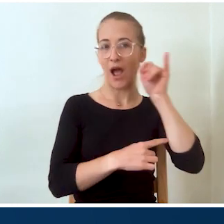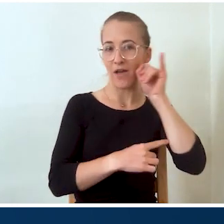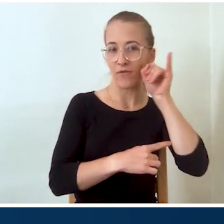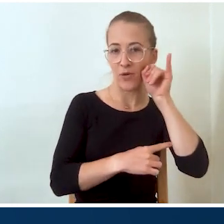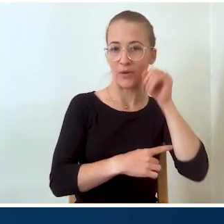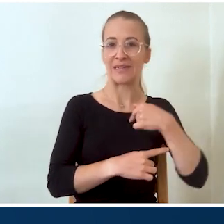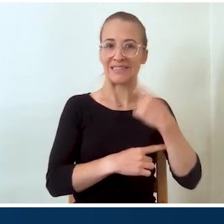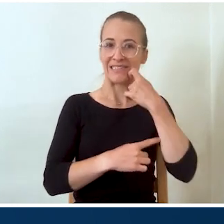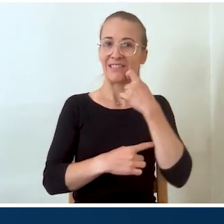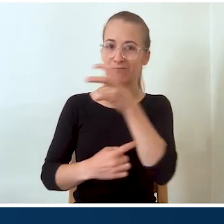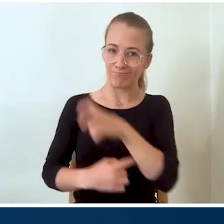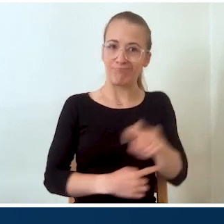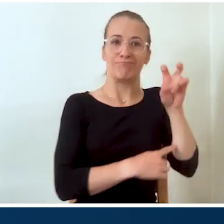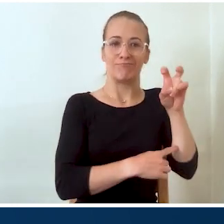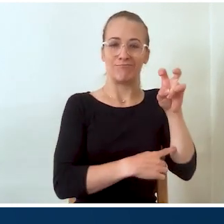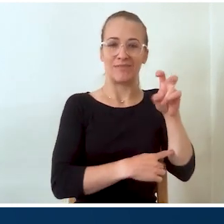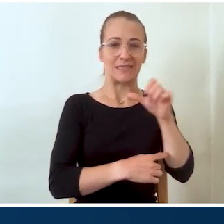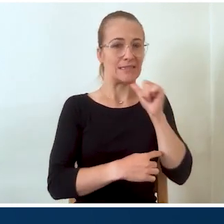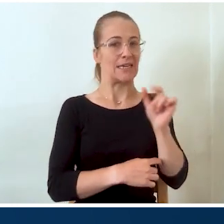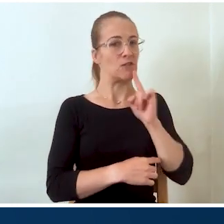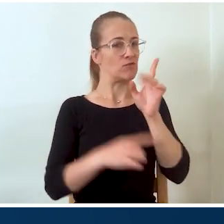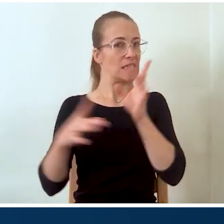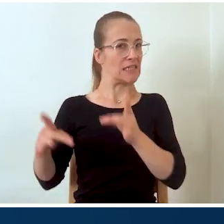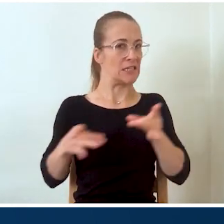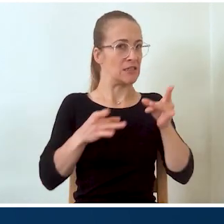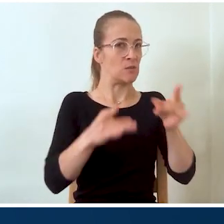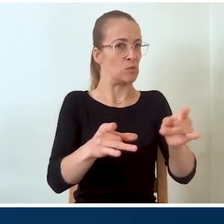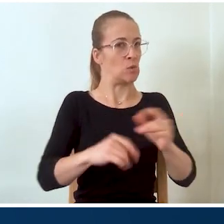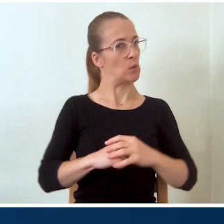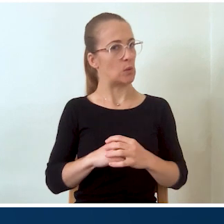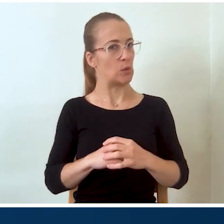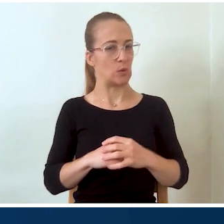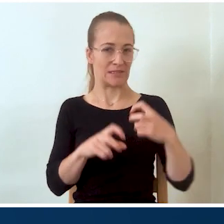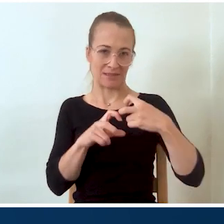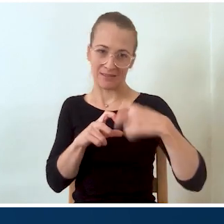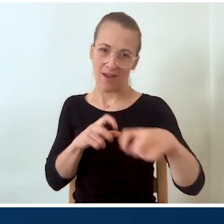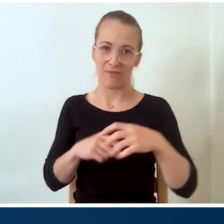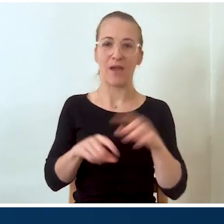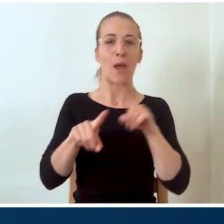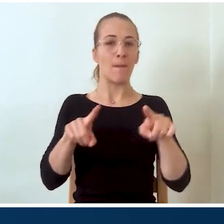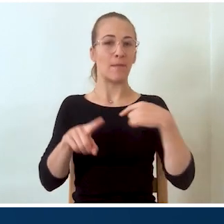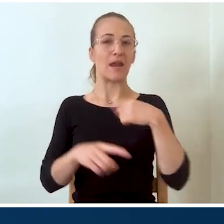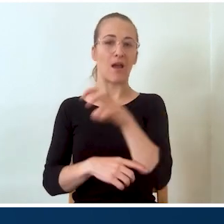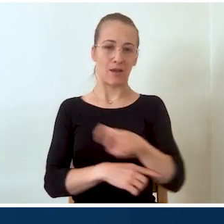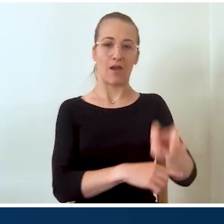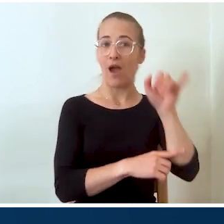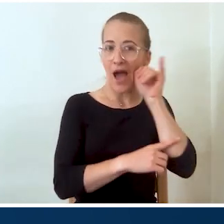which is not necessarily going as smoothly as I would like, but I ended up going to the iPhone because of the features